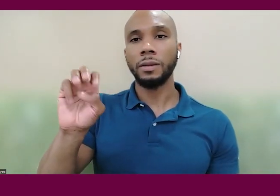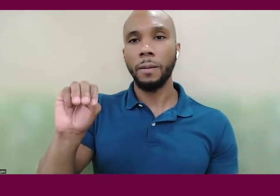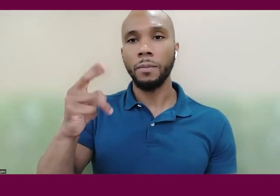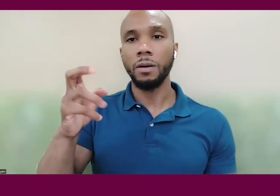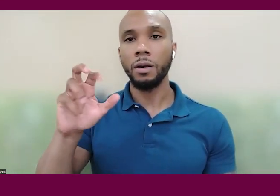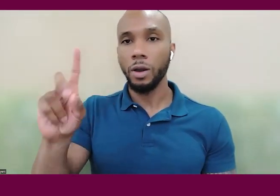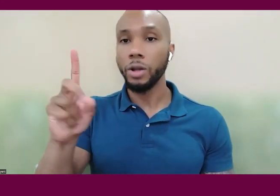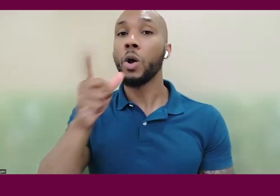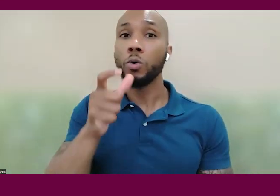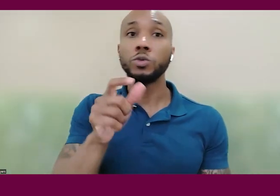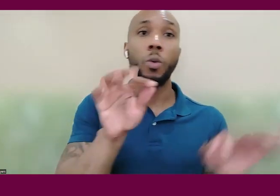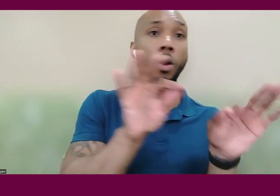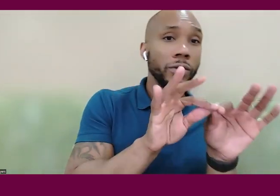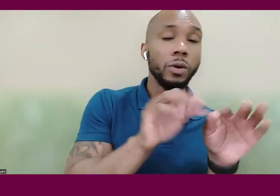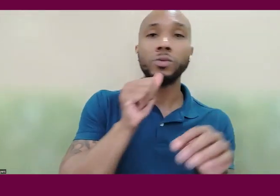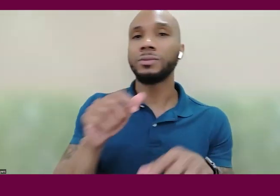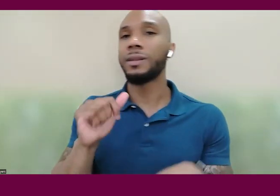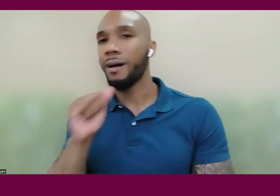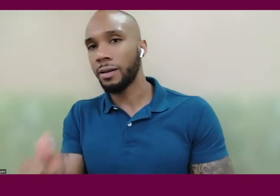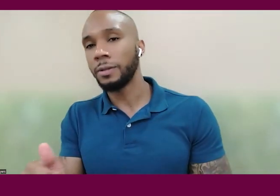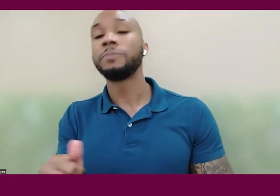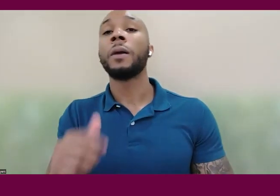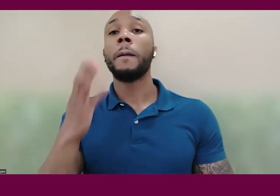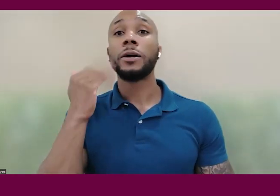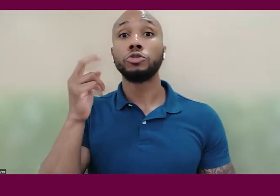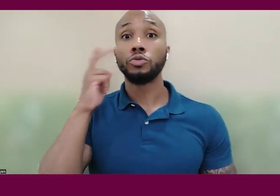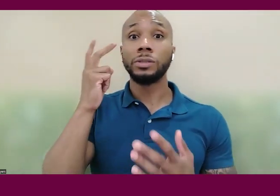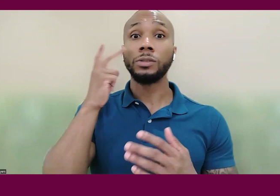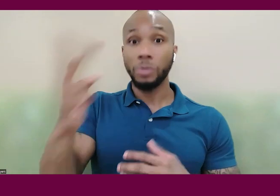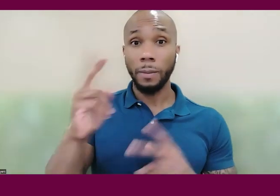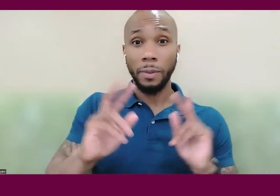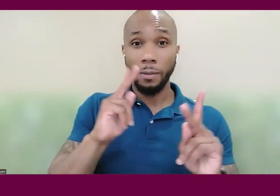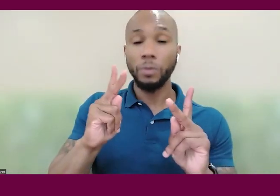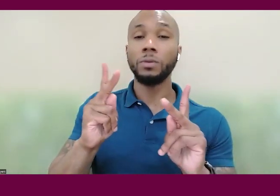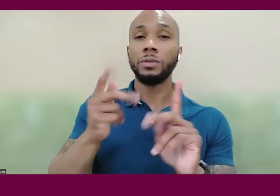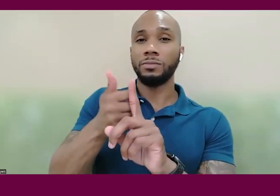worthy of victimhood and who is not because you see people, particularly with mental health